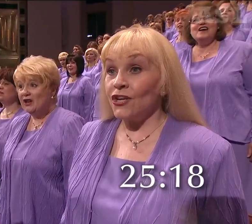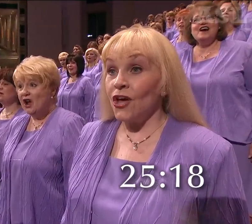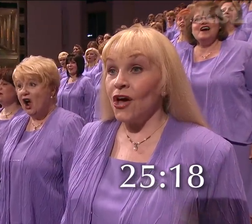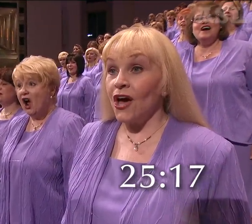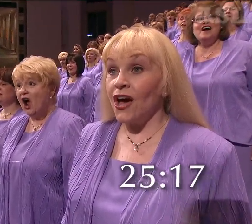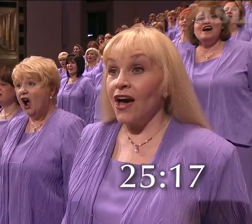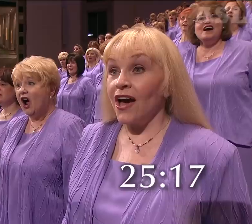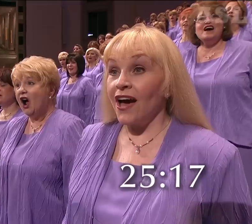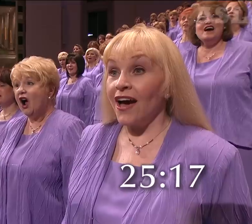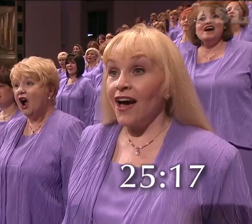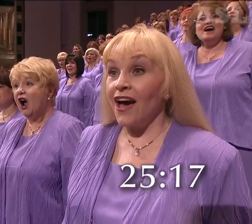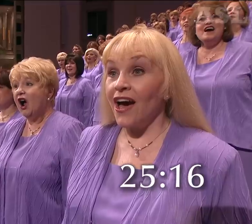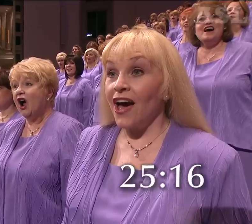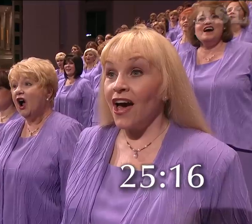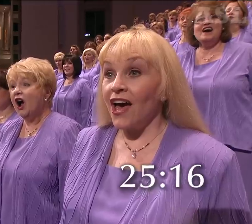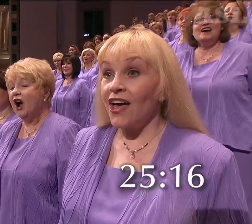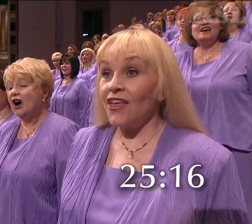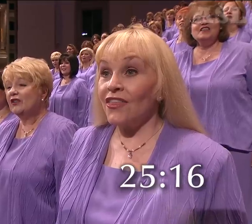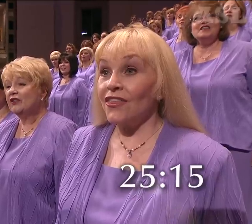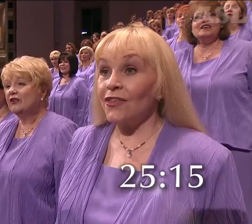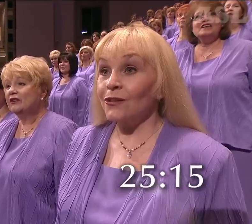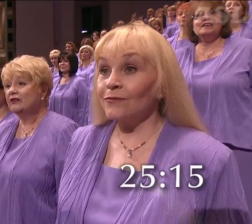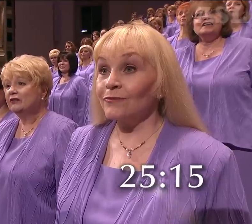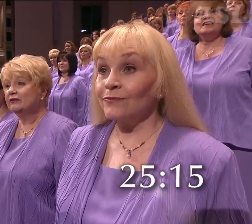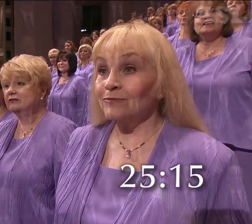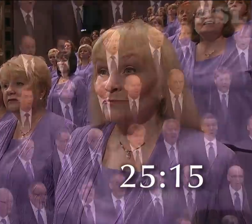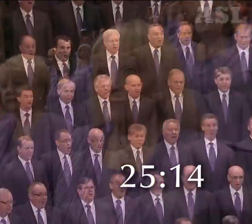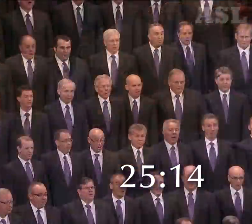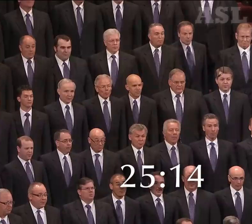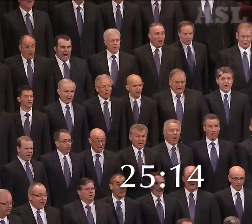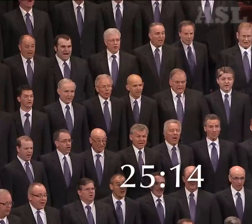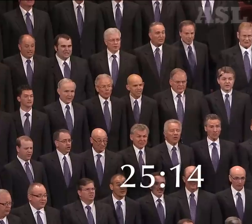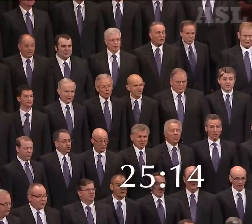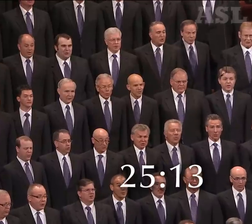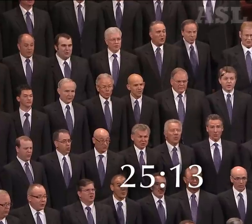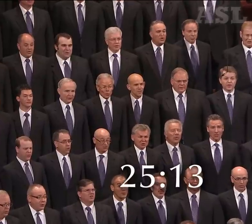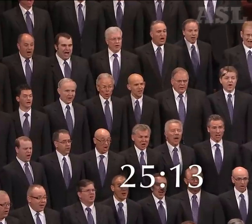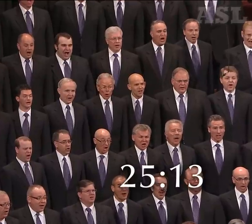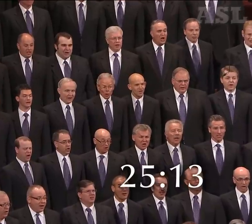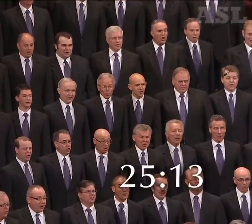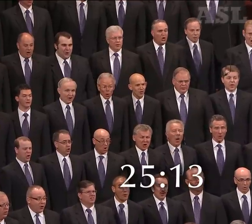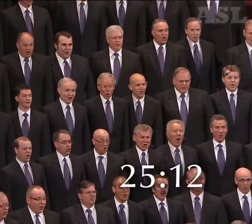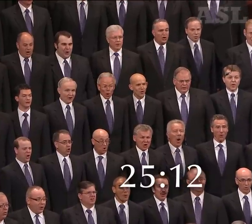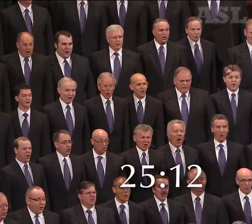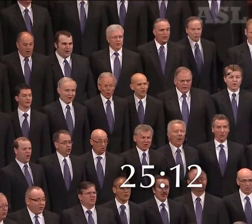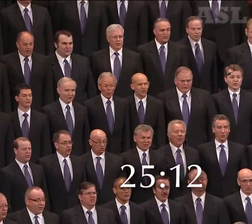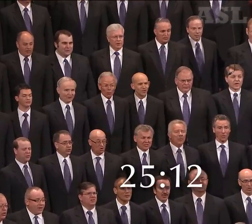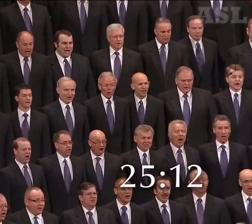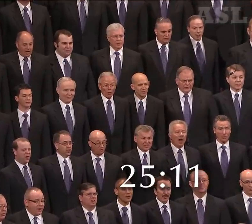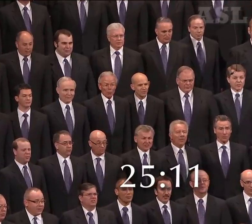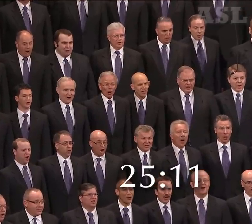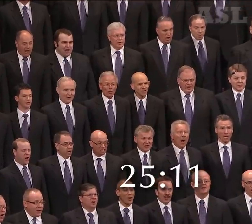THIS IS THE ENGLISH CLOSED CAPTION CHANNEL OF THE CHURCH OF JESUS CHRIST OF LATTER-DAY SAINTS.